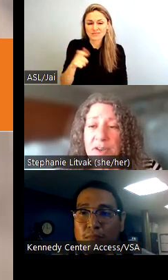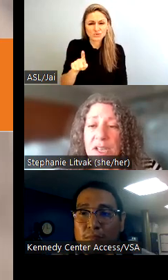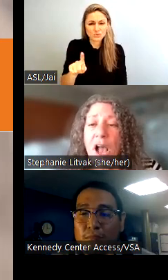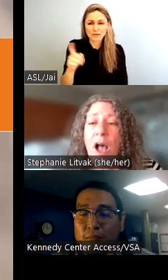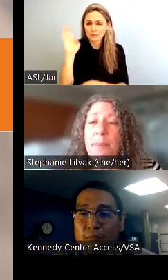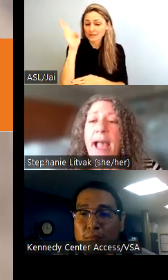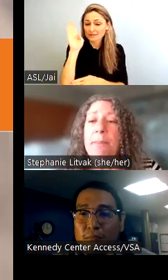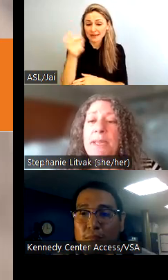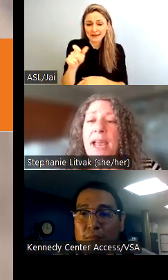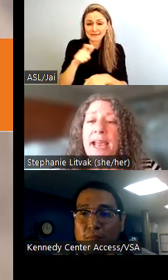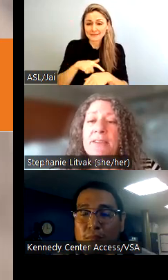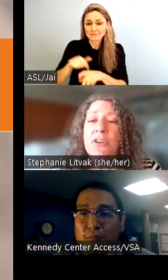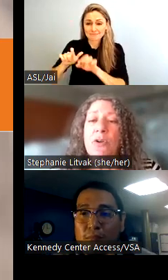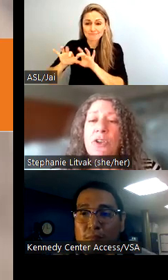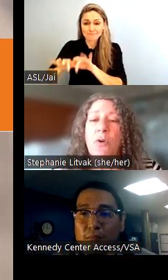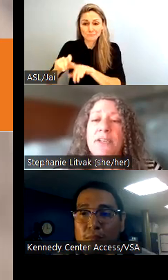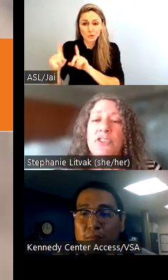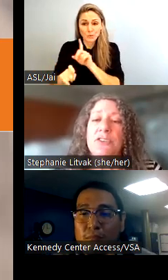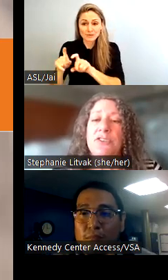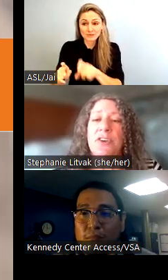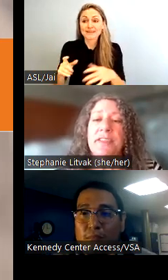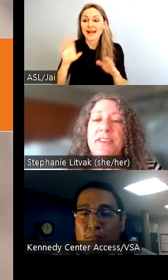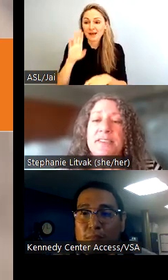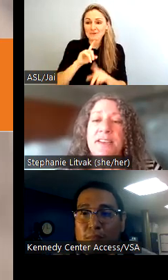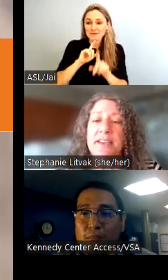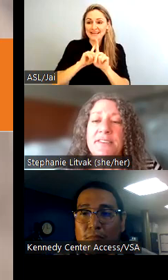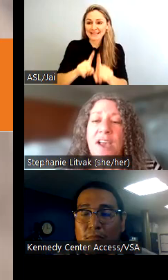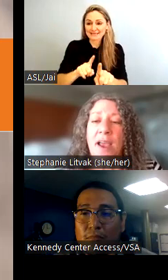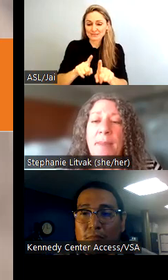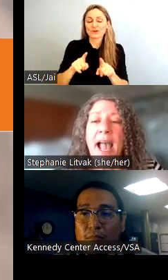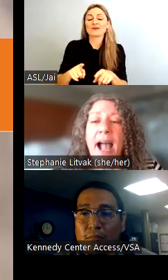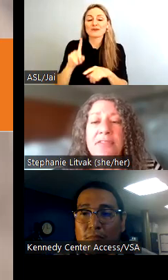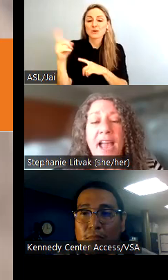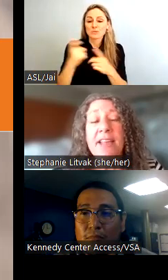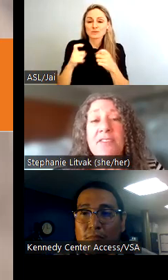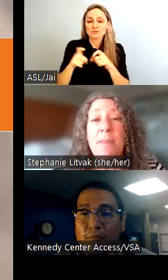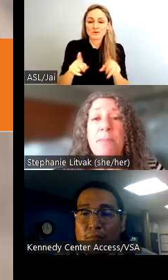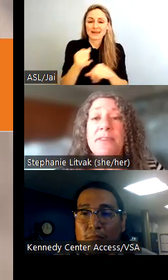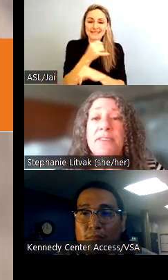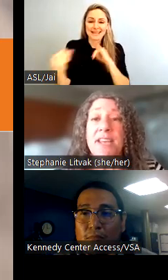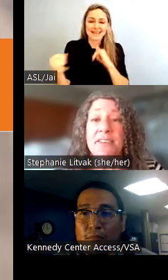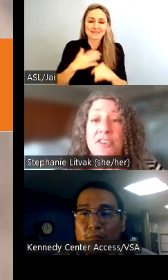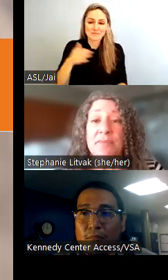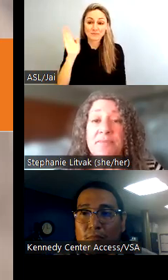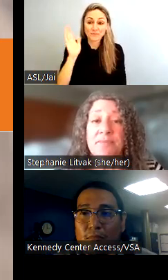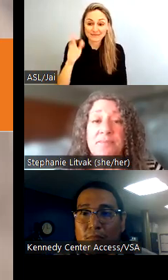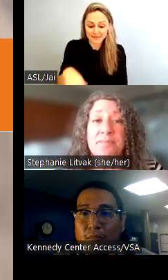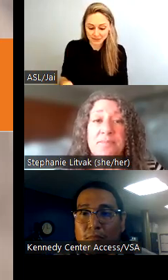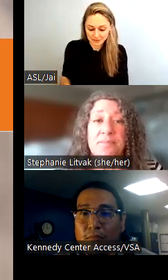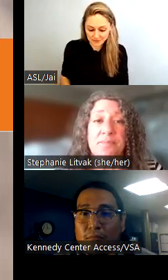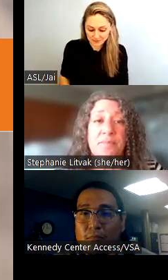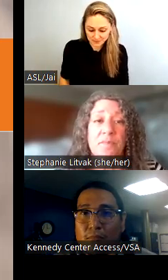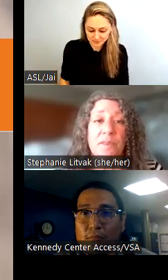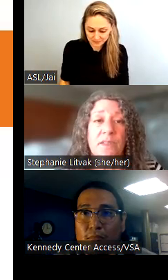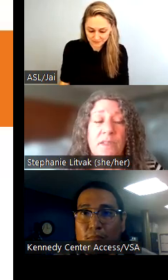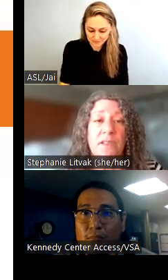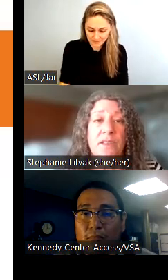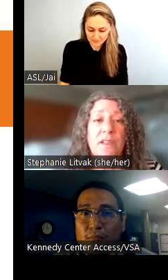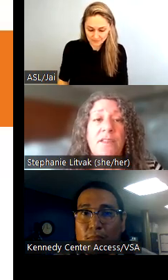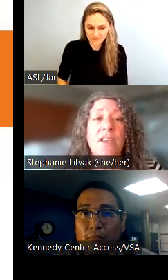I'll be happy to answer your questions during the designated time at the end of my presentation.